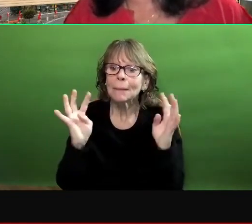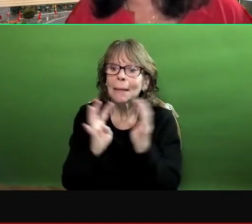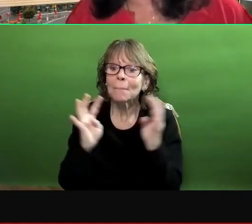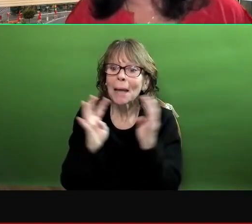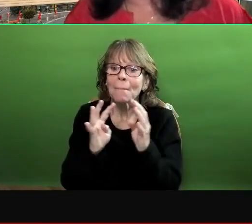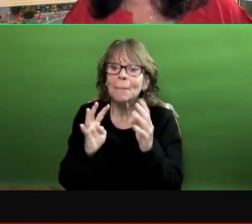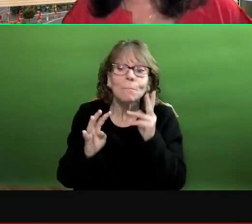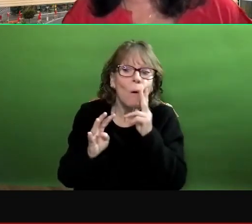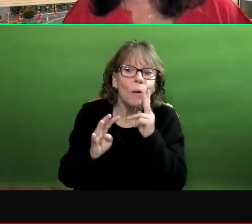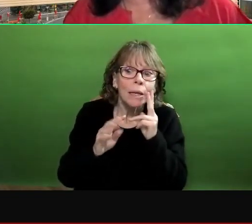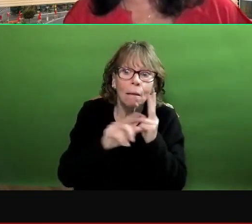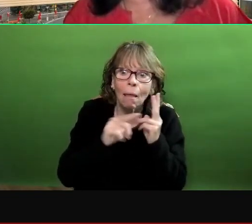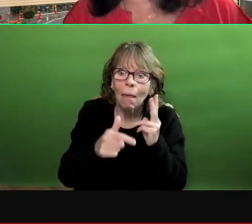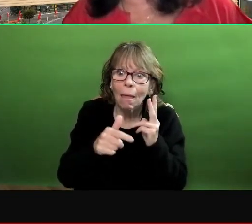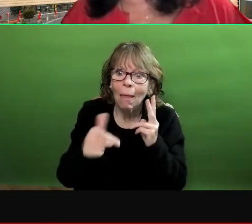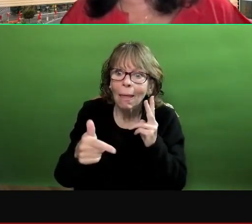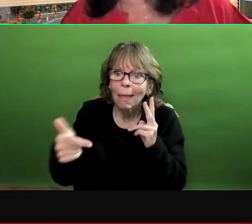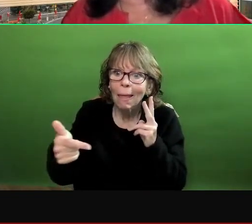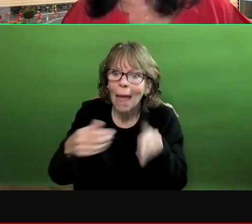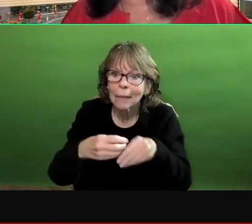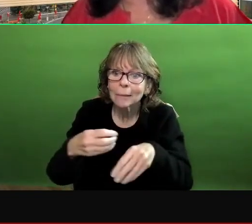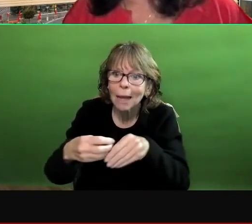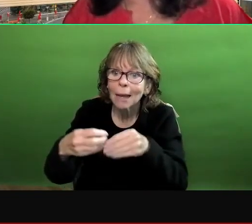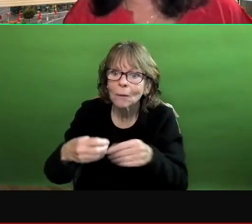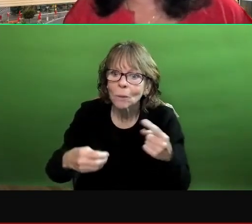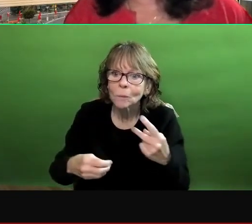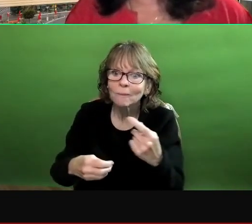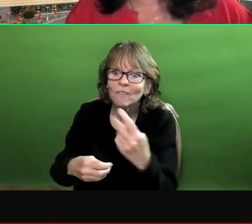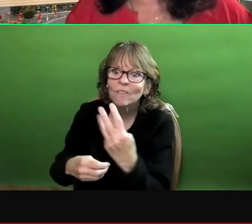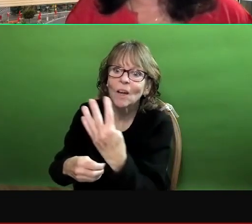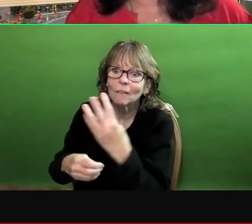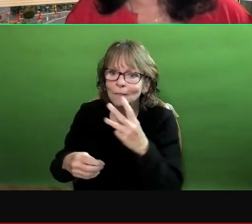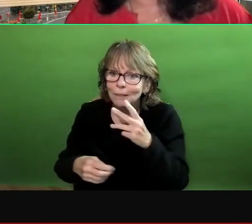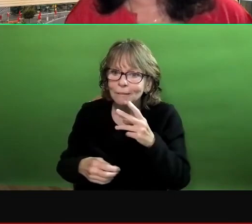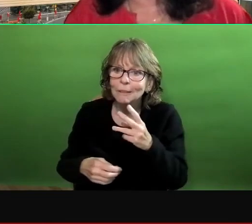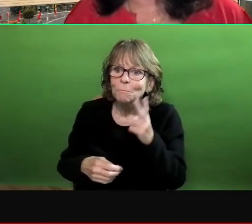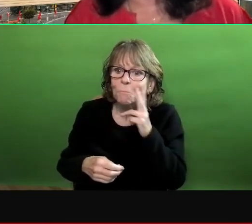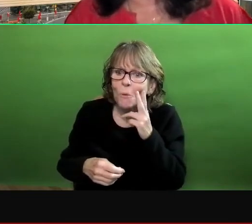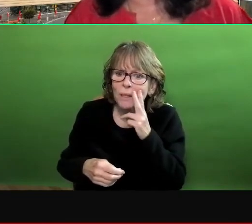And so behavior change can also spread, but we are not really harnessing the power of